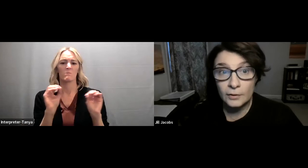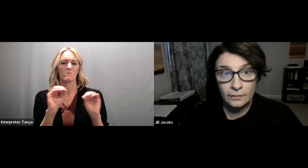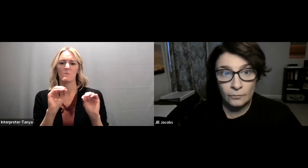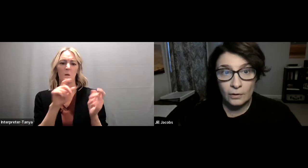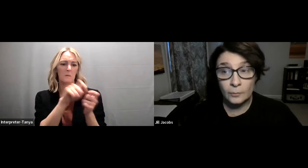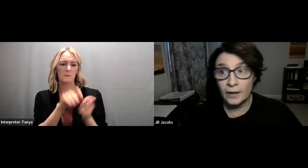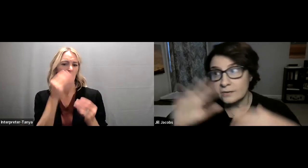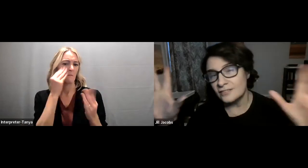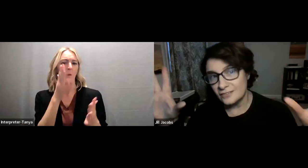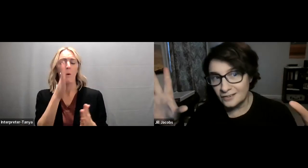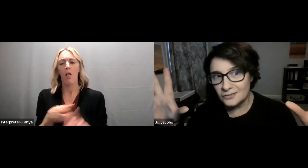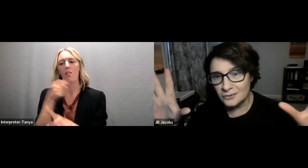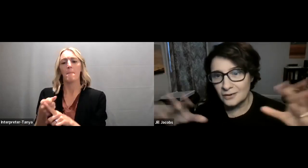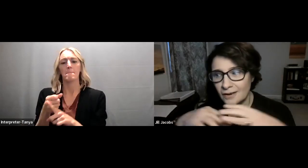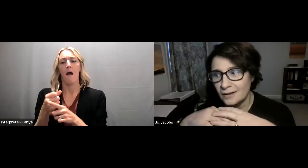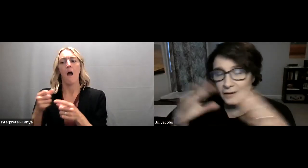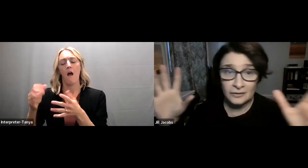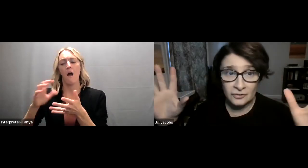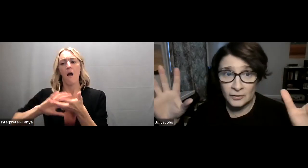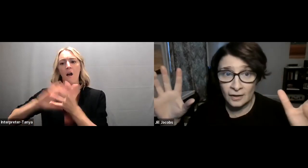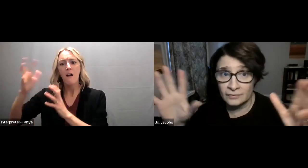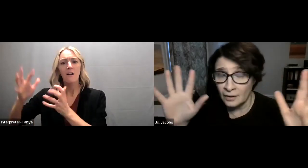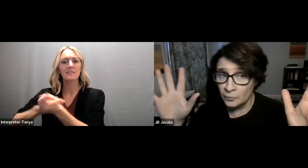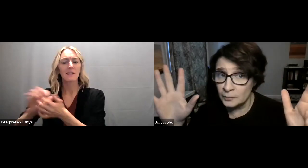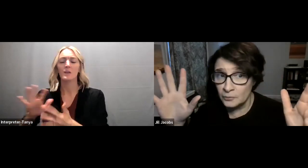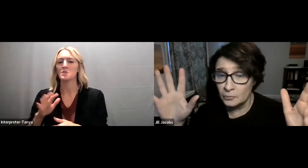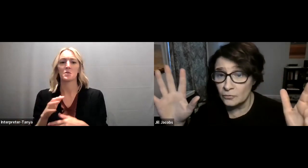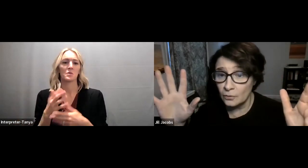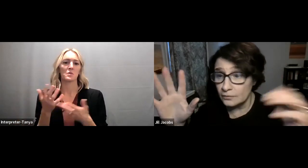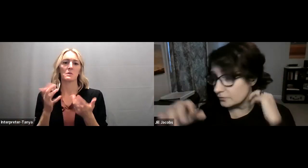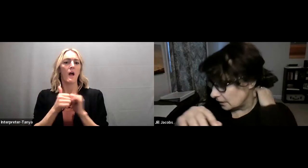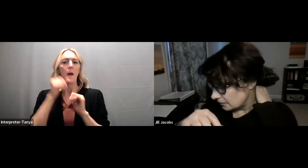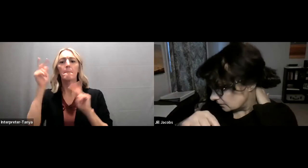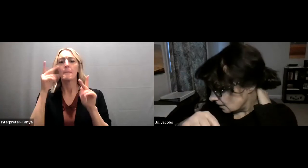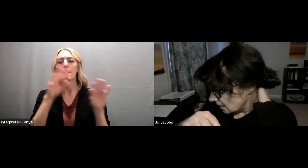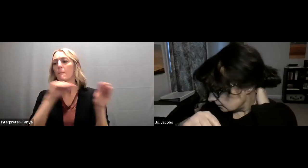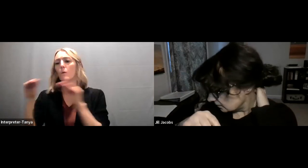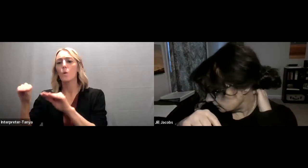I mean what impacts disaster and HCBS and how people can move across states has lot